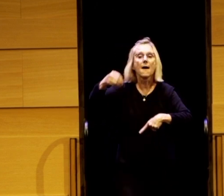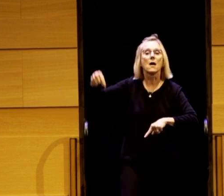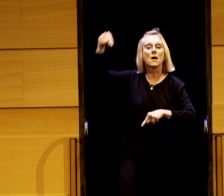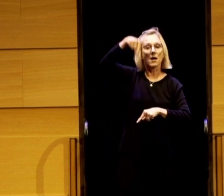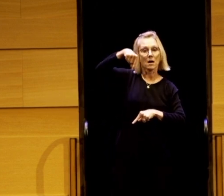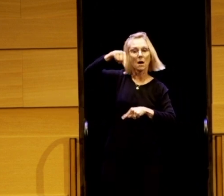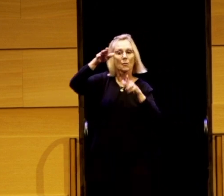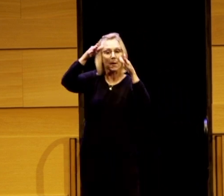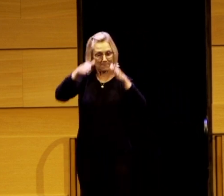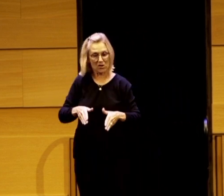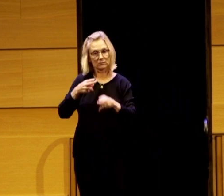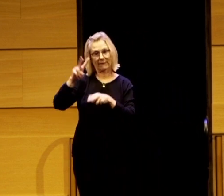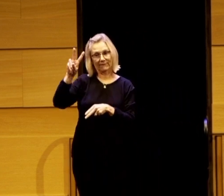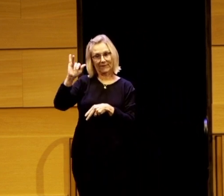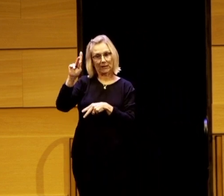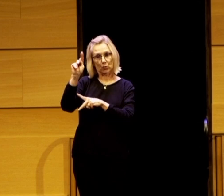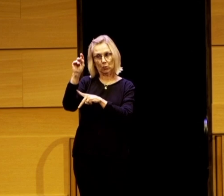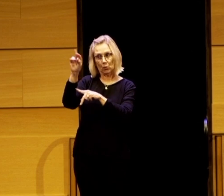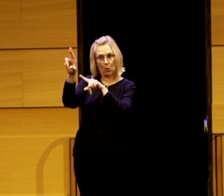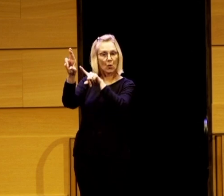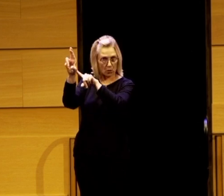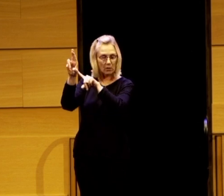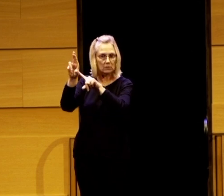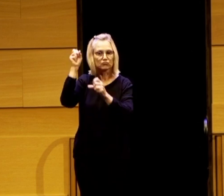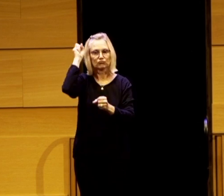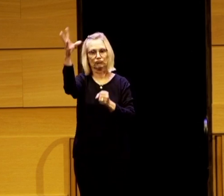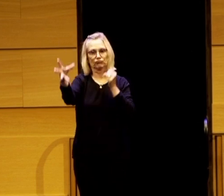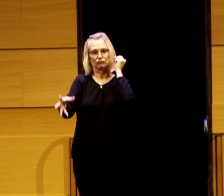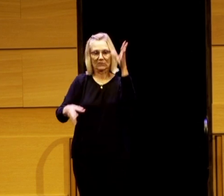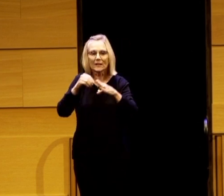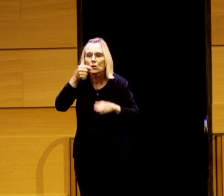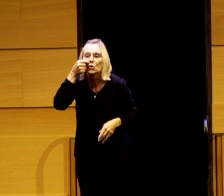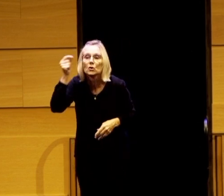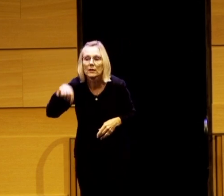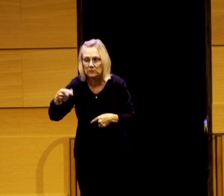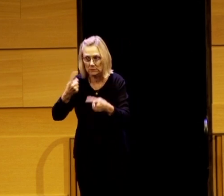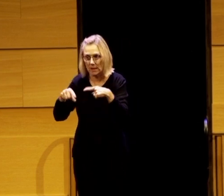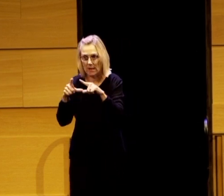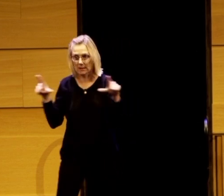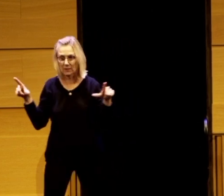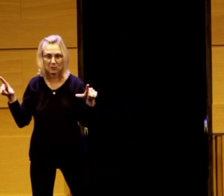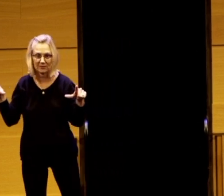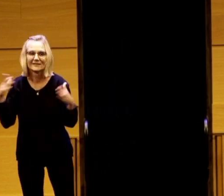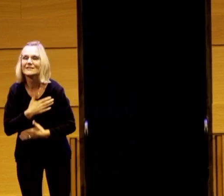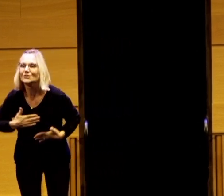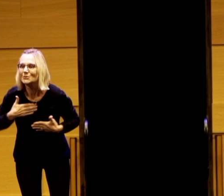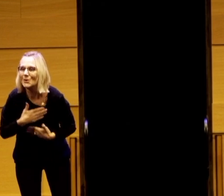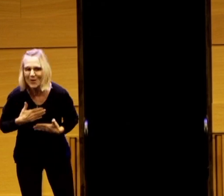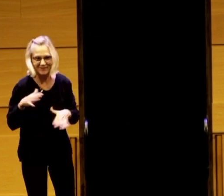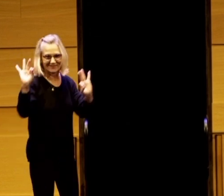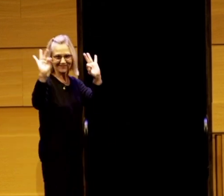And Victor will also be signing it in Ukrainian sign language. Enjoy.